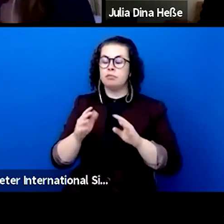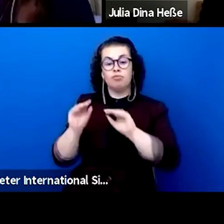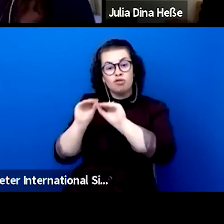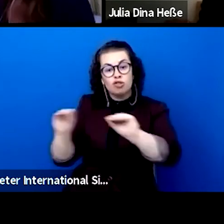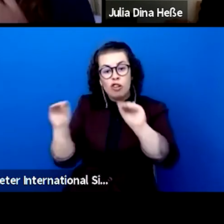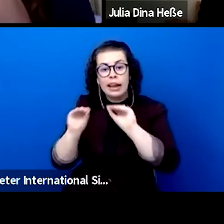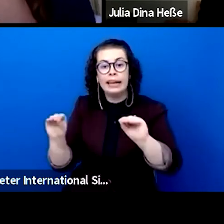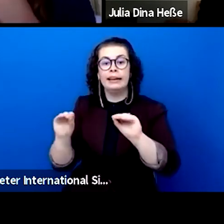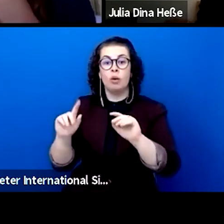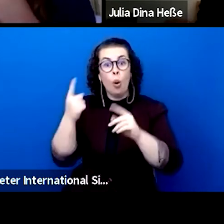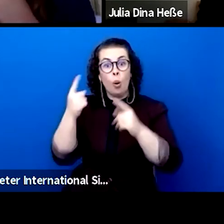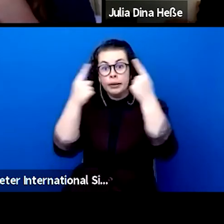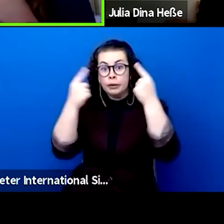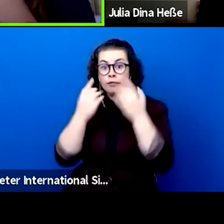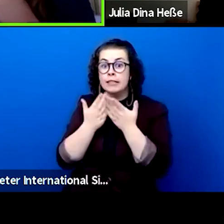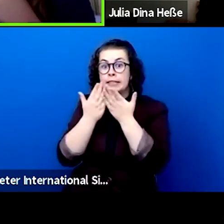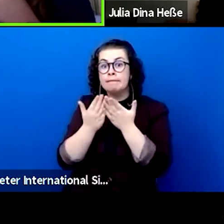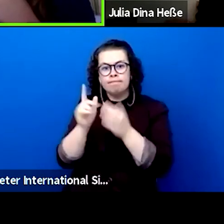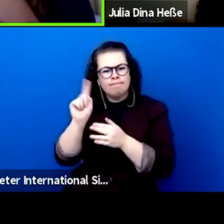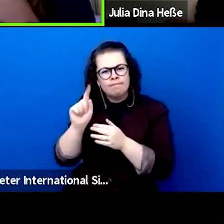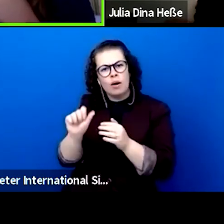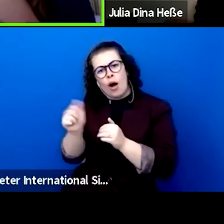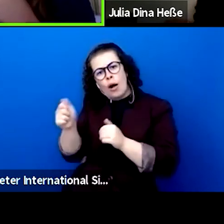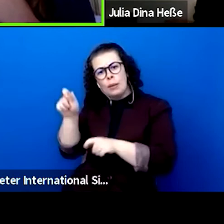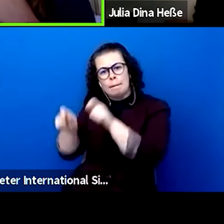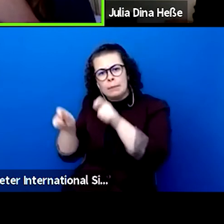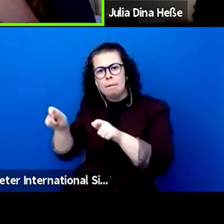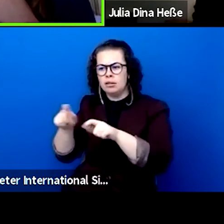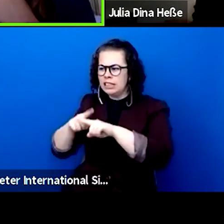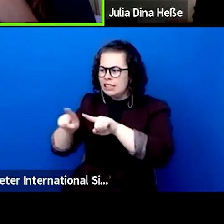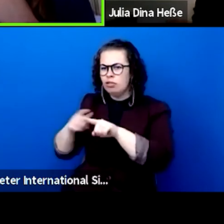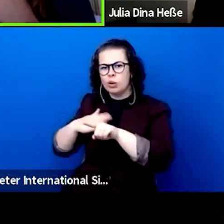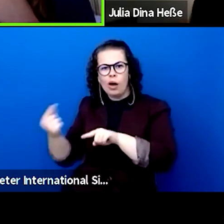you know for people who have been outside the system in some way or another. And every theatre